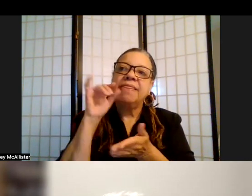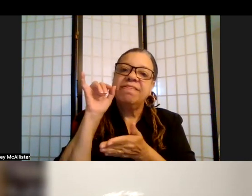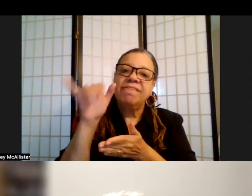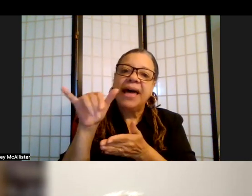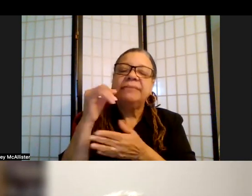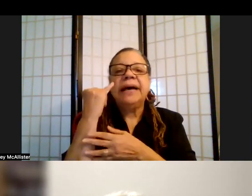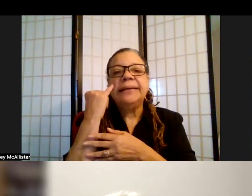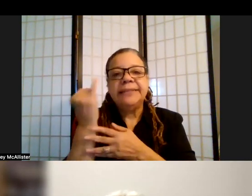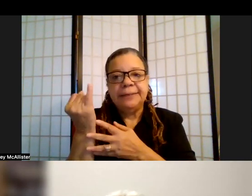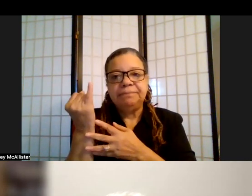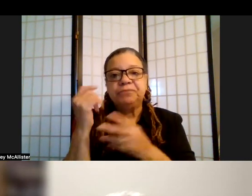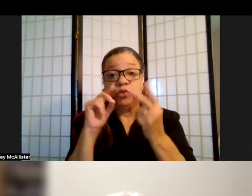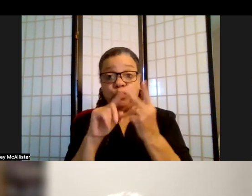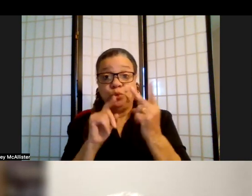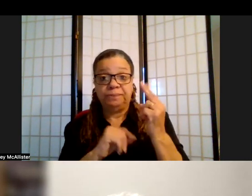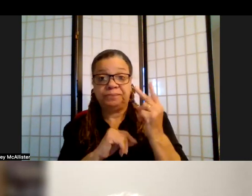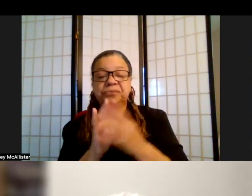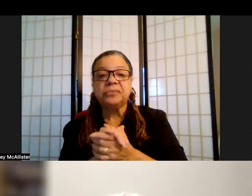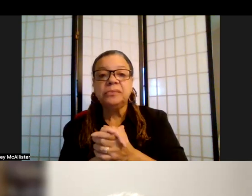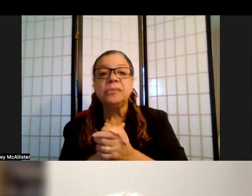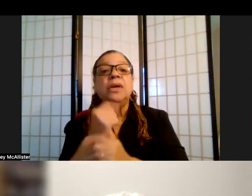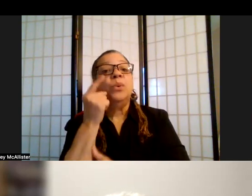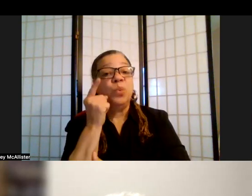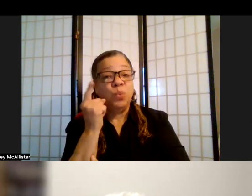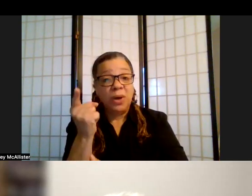well, I would say, two. Oone is the the problem may seem scientific,